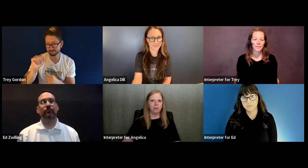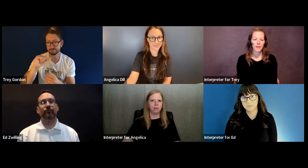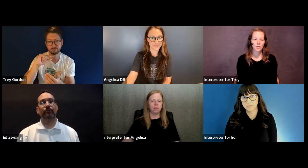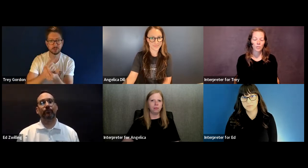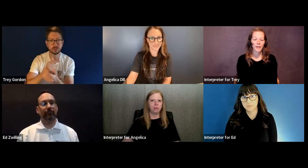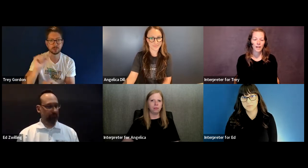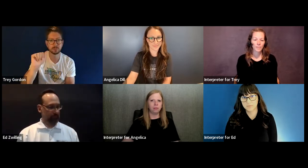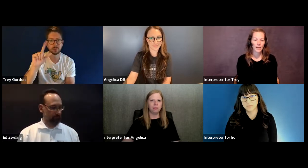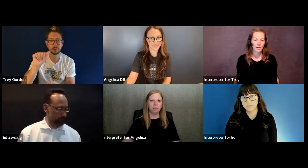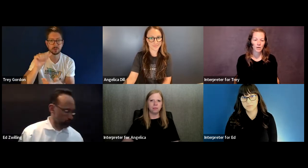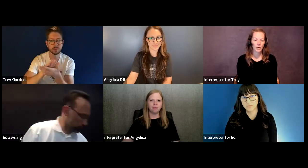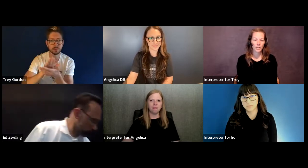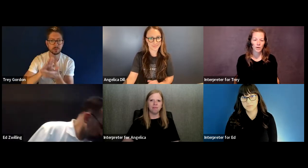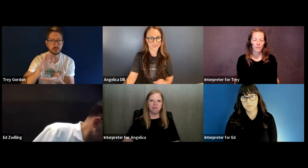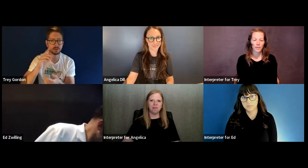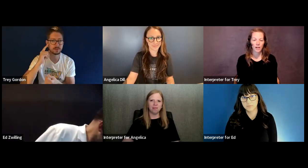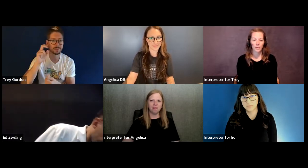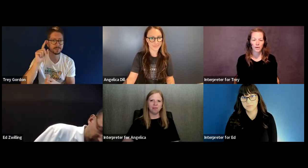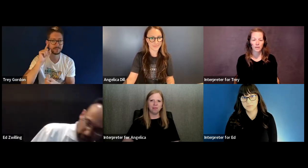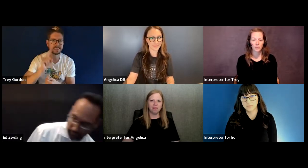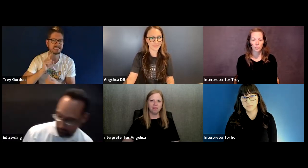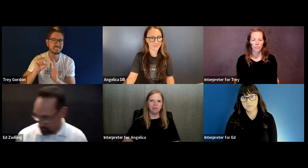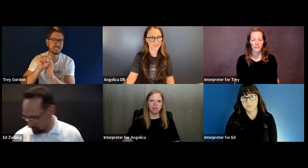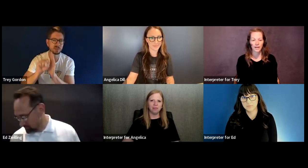i grew up in alabama graduated from the alabama school for the deaf